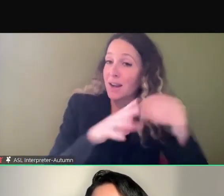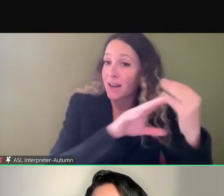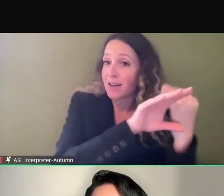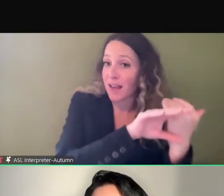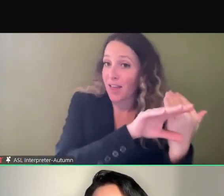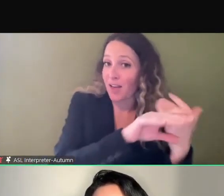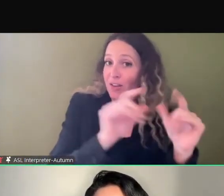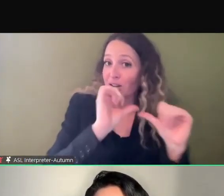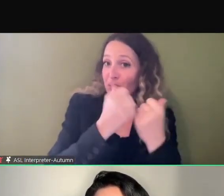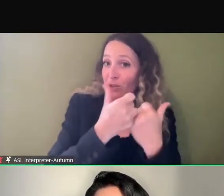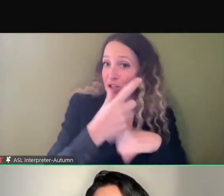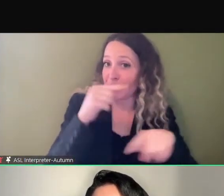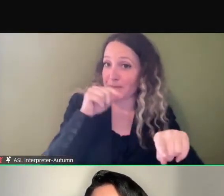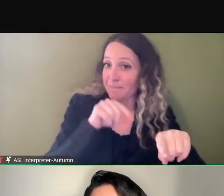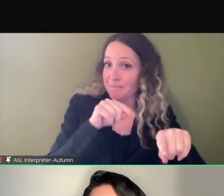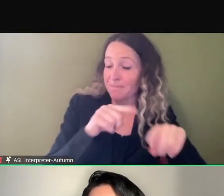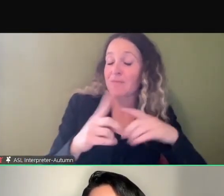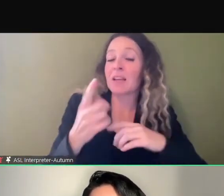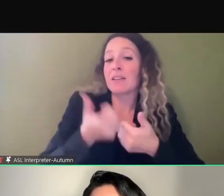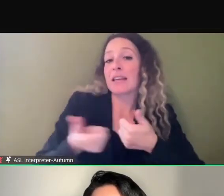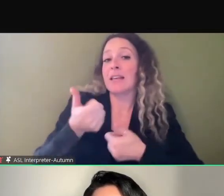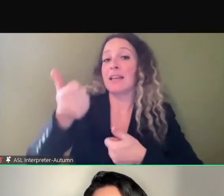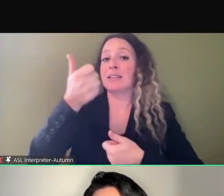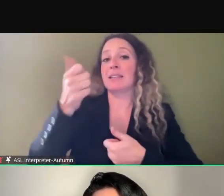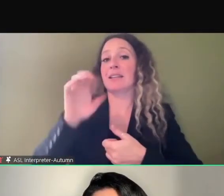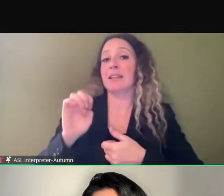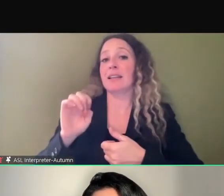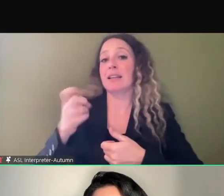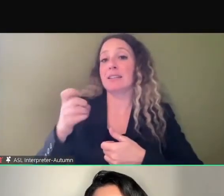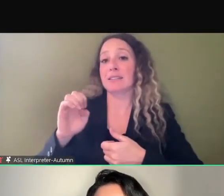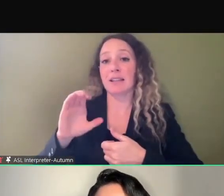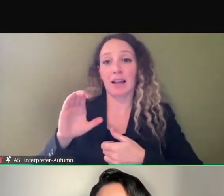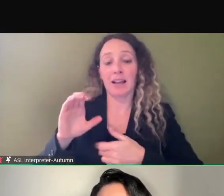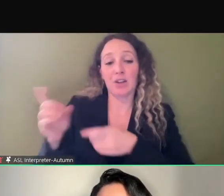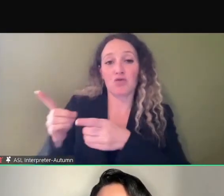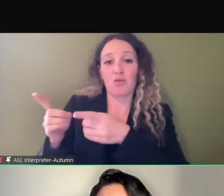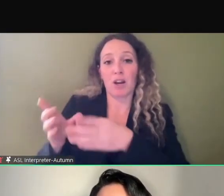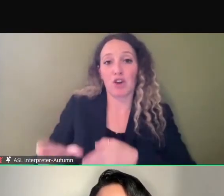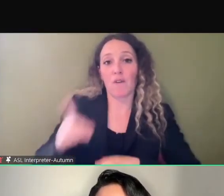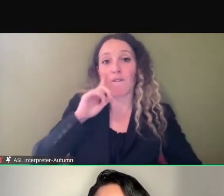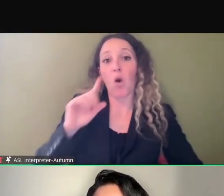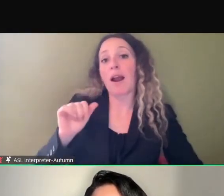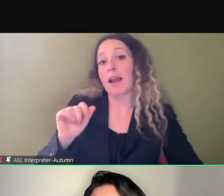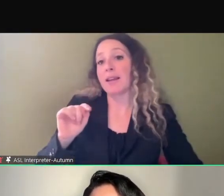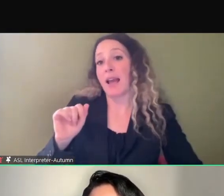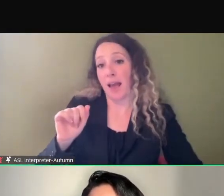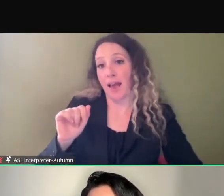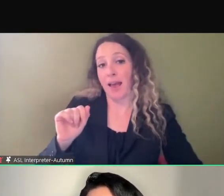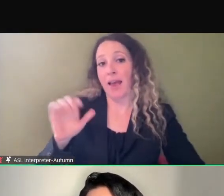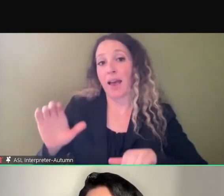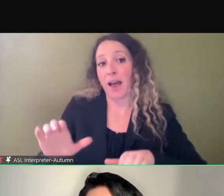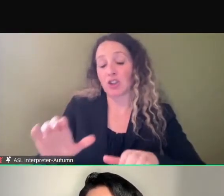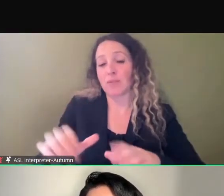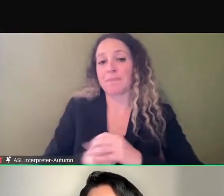Executive Director of ATA Action. He leads efforts to advance Telehealth, removing